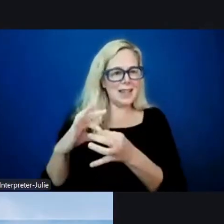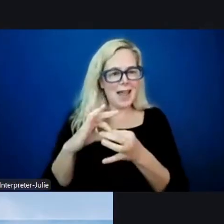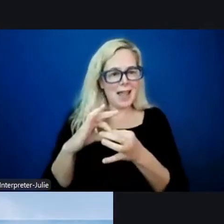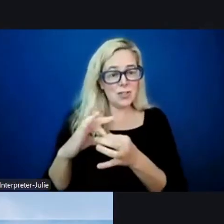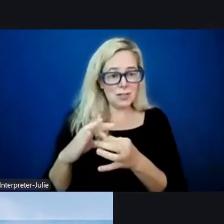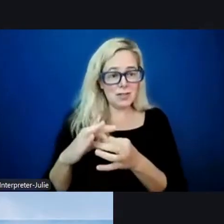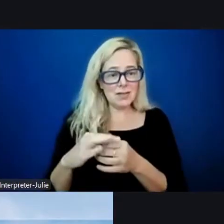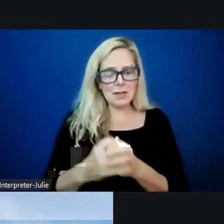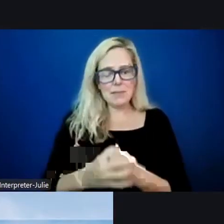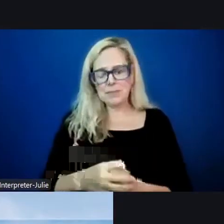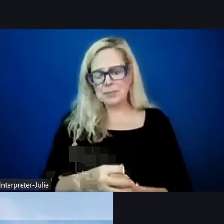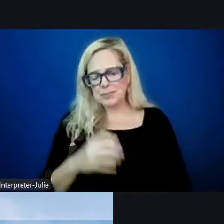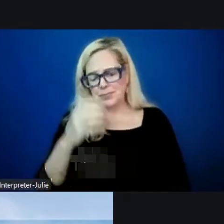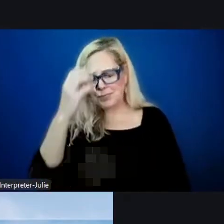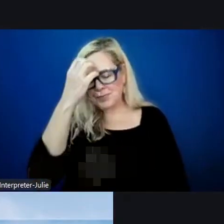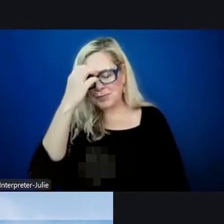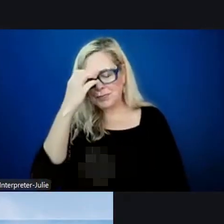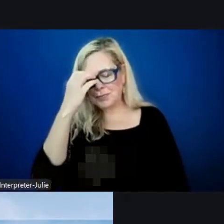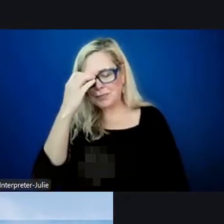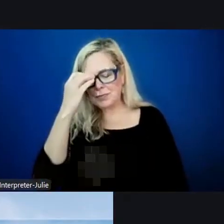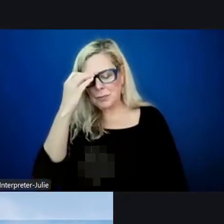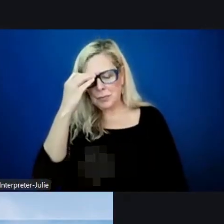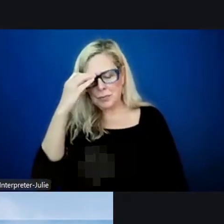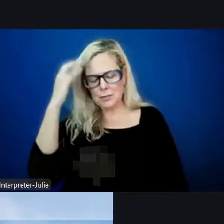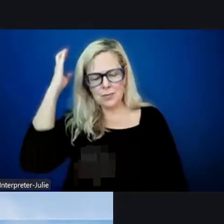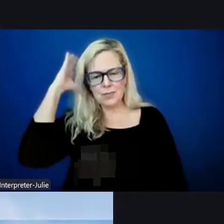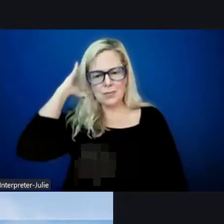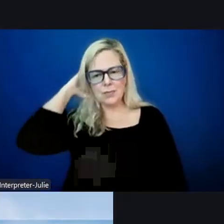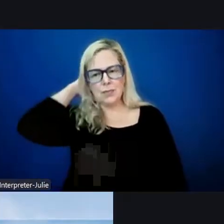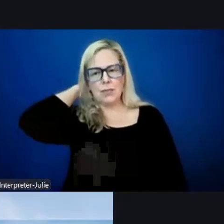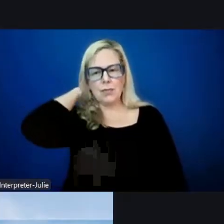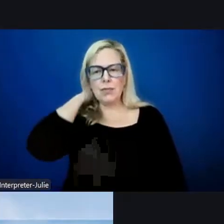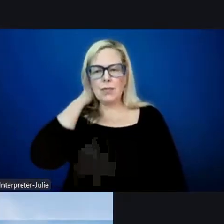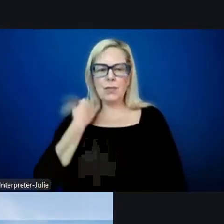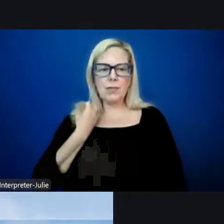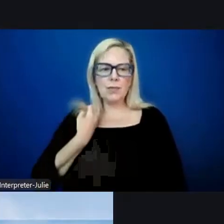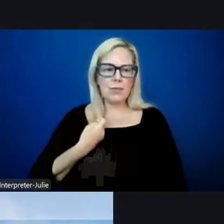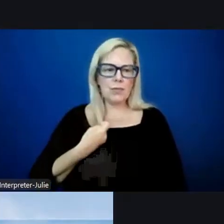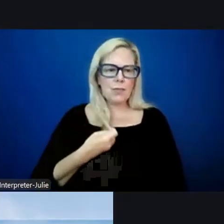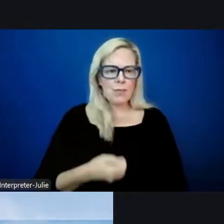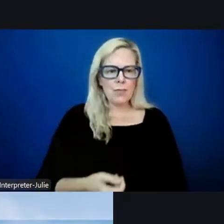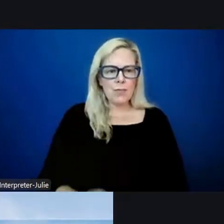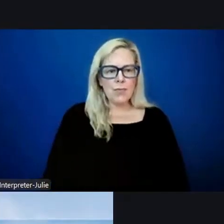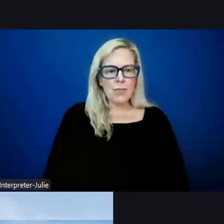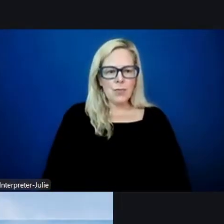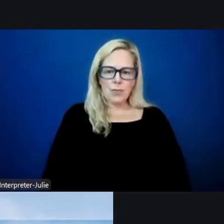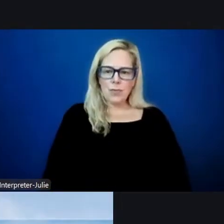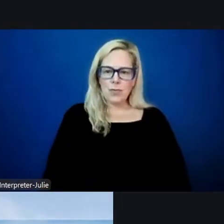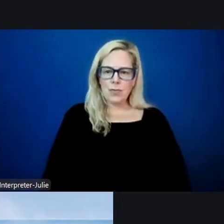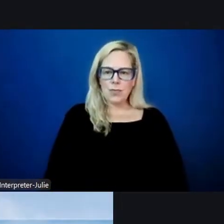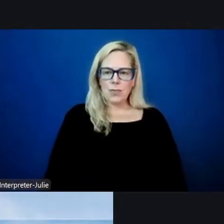including being okay with saying, I don't know, but I'm hear you. I hear what you're going through,